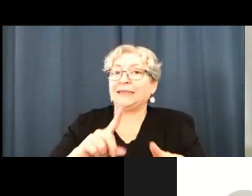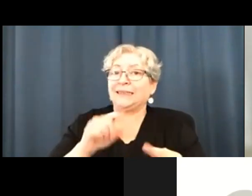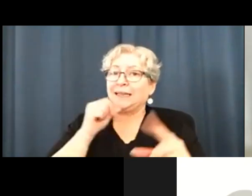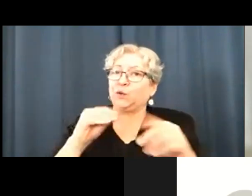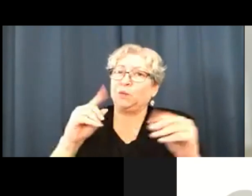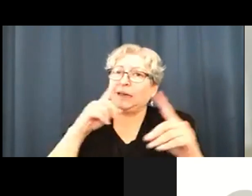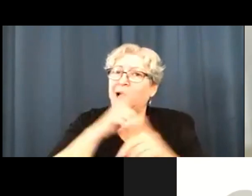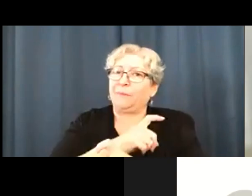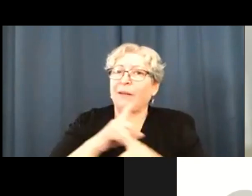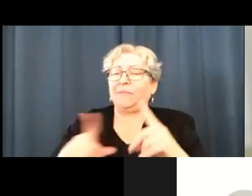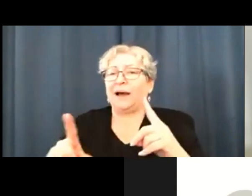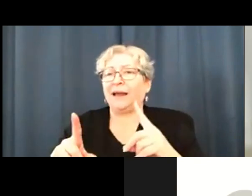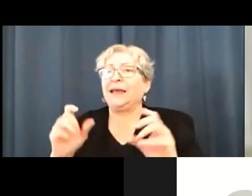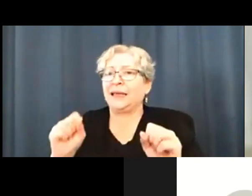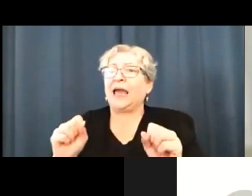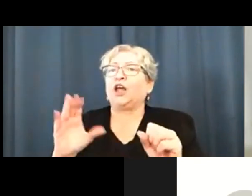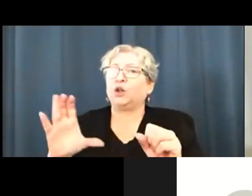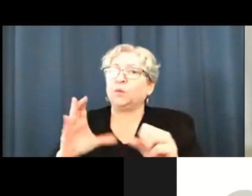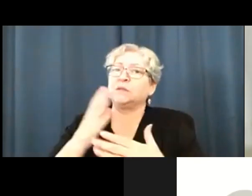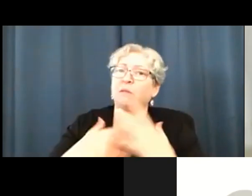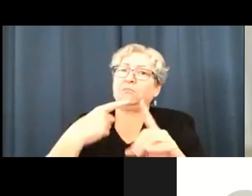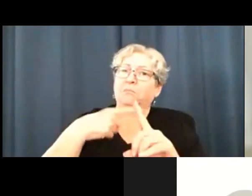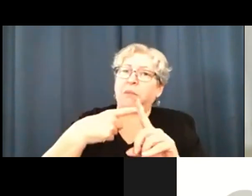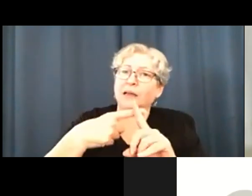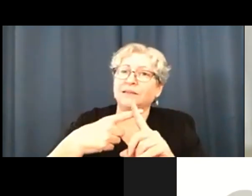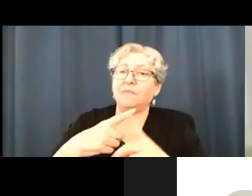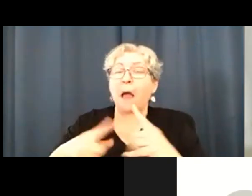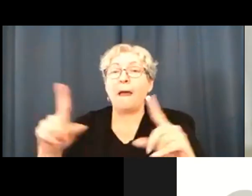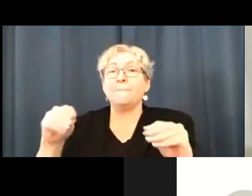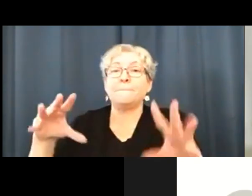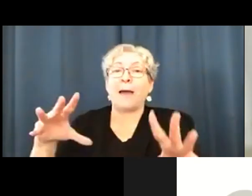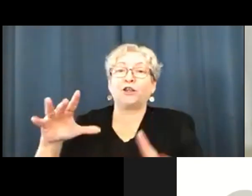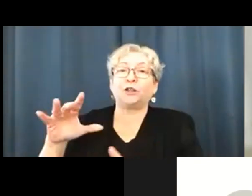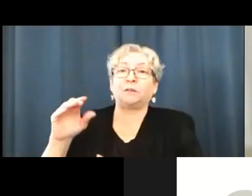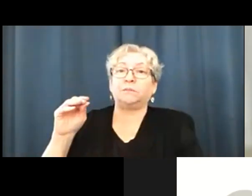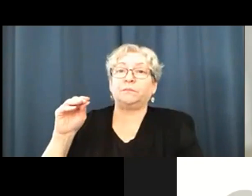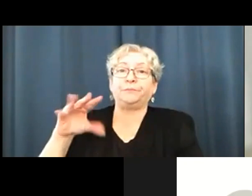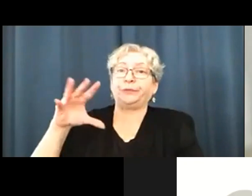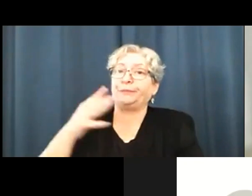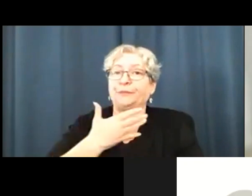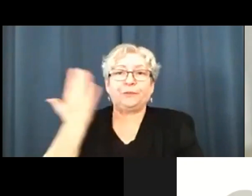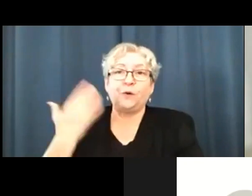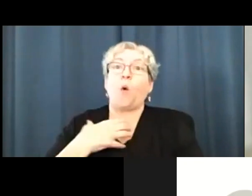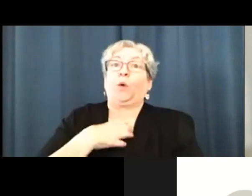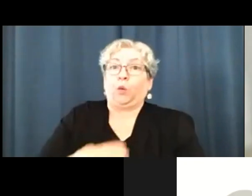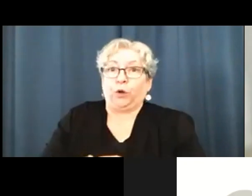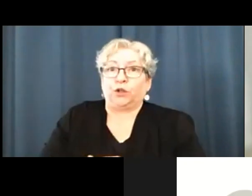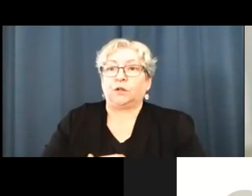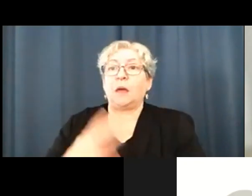but they can do some good, but there's no magic button as much as some of us wish there was and maybe some date it will be,